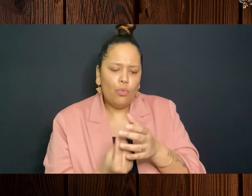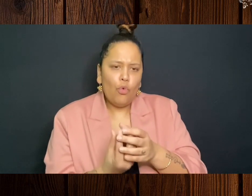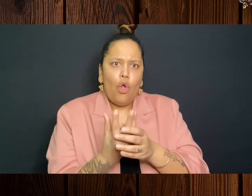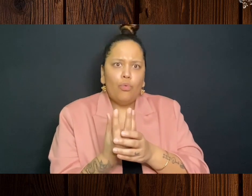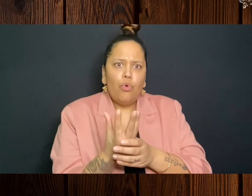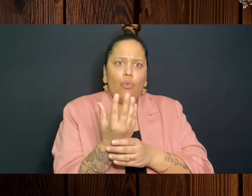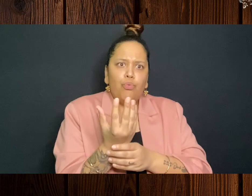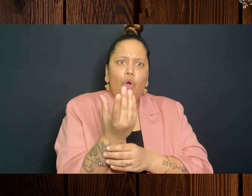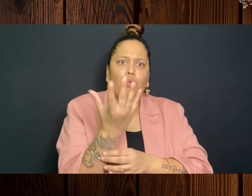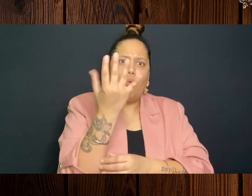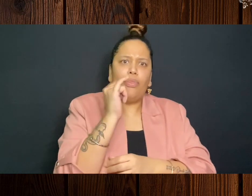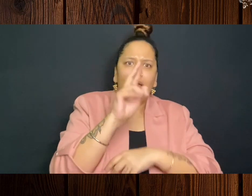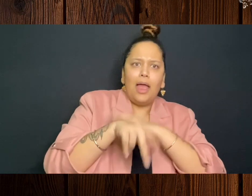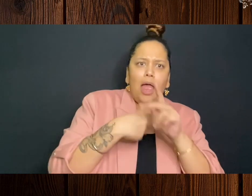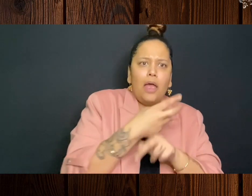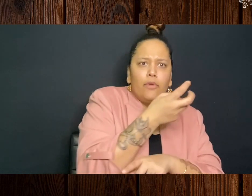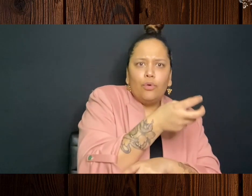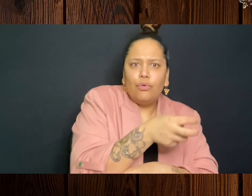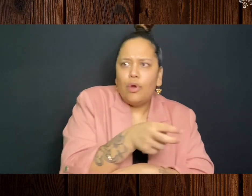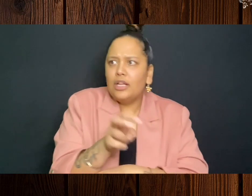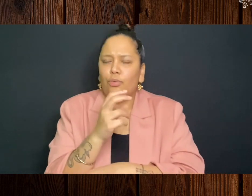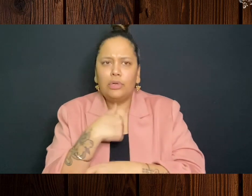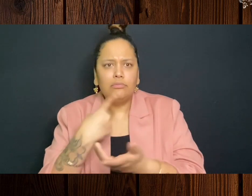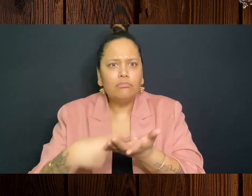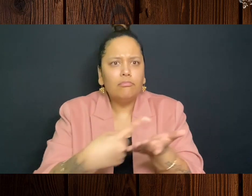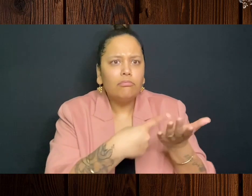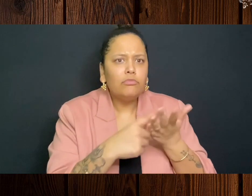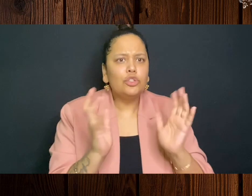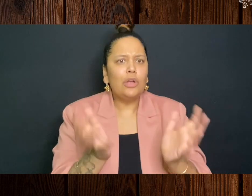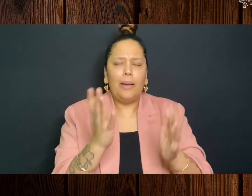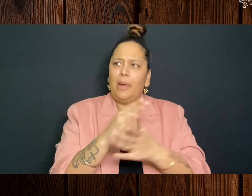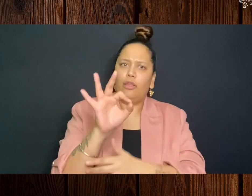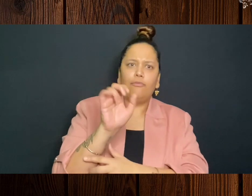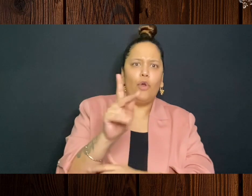from there, like even so we talk about folk music, seemingly like